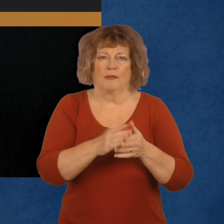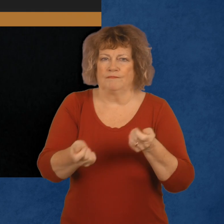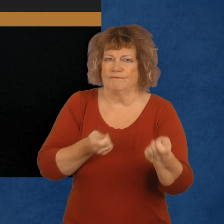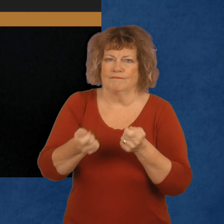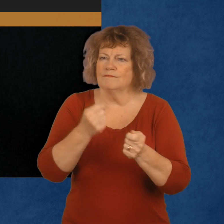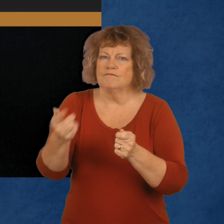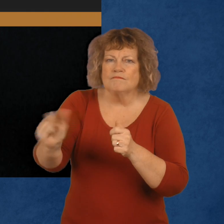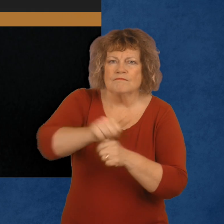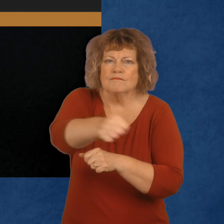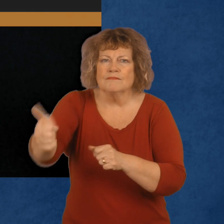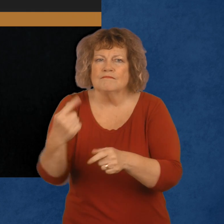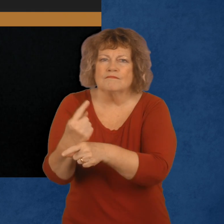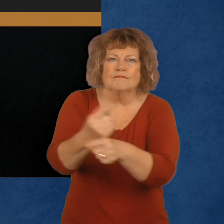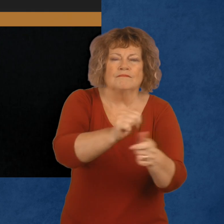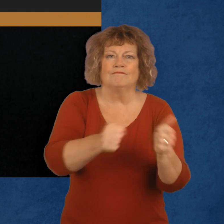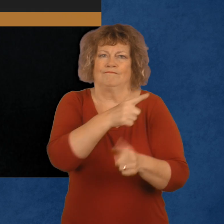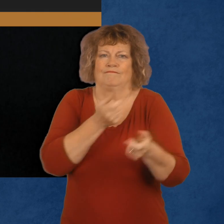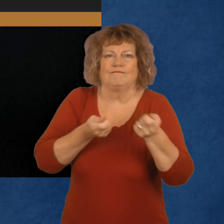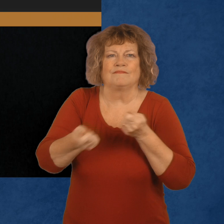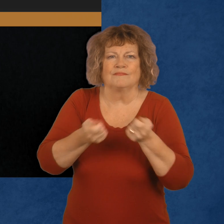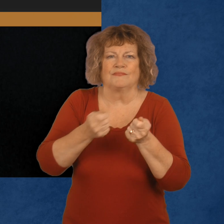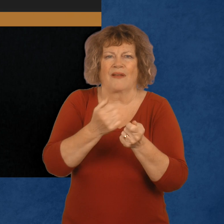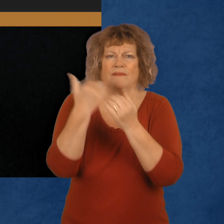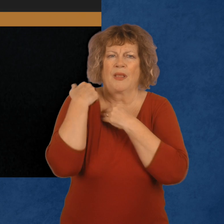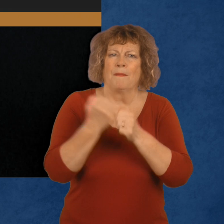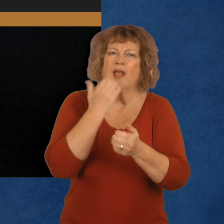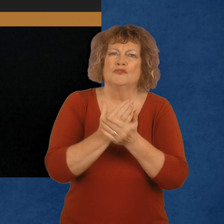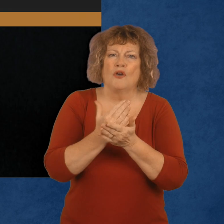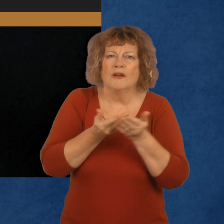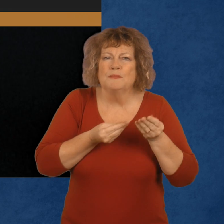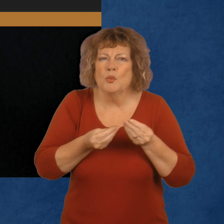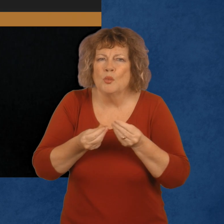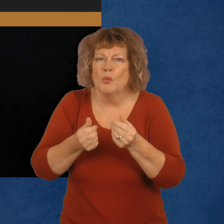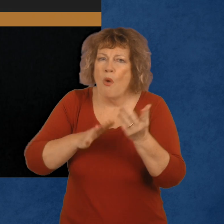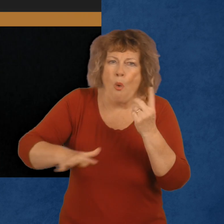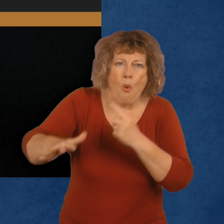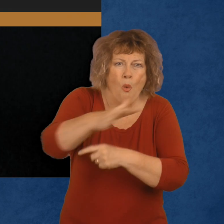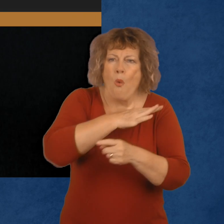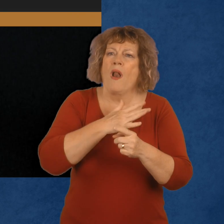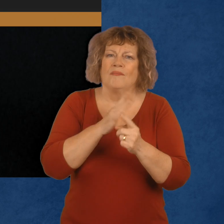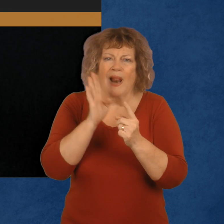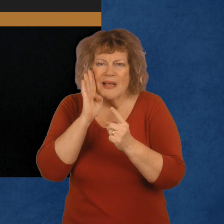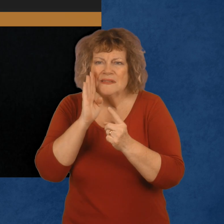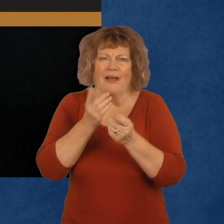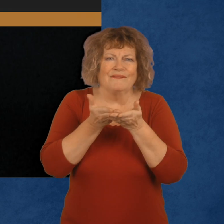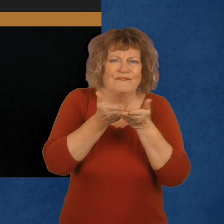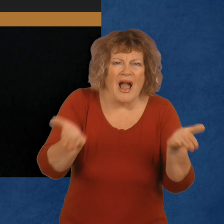They have a duty to make sure that the hearing is fair for everyone involved and that everyone, including you, has their say.